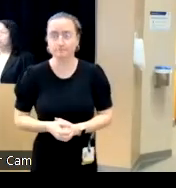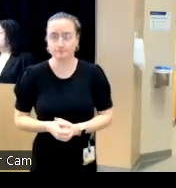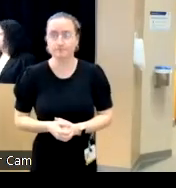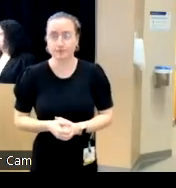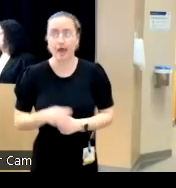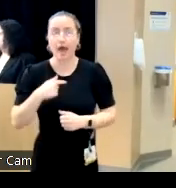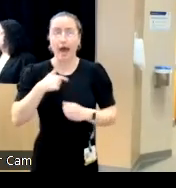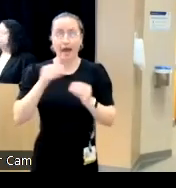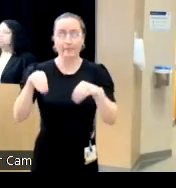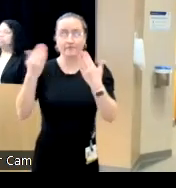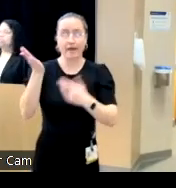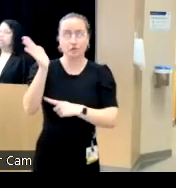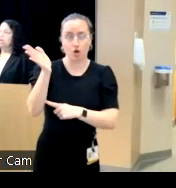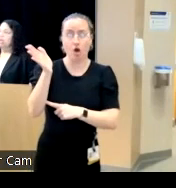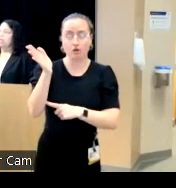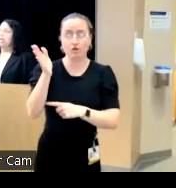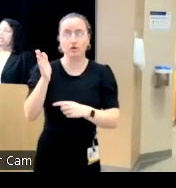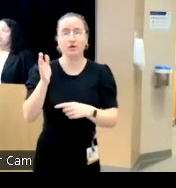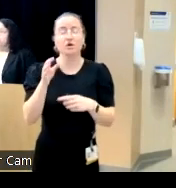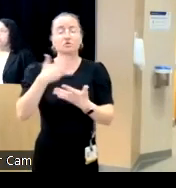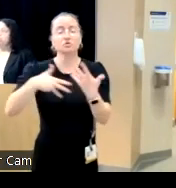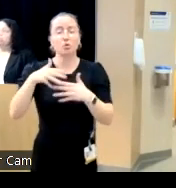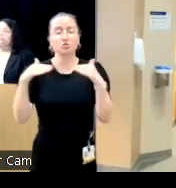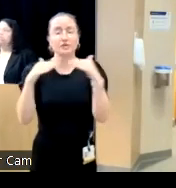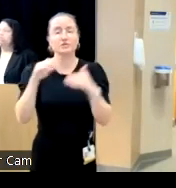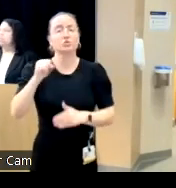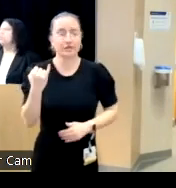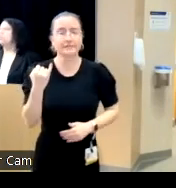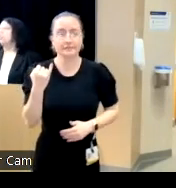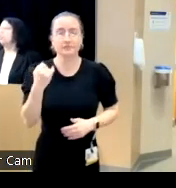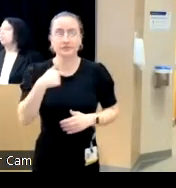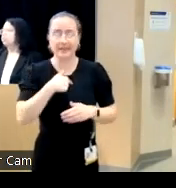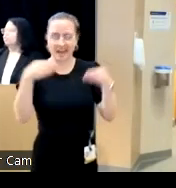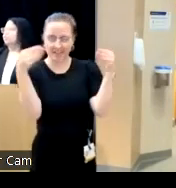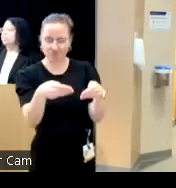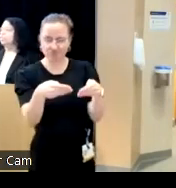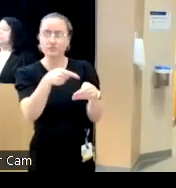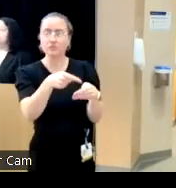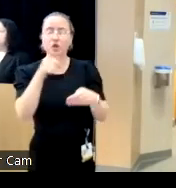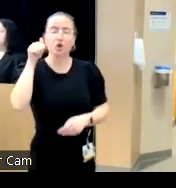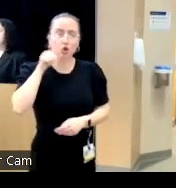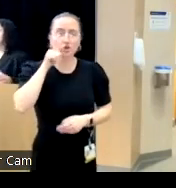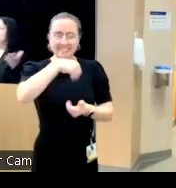about social justice to look at this issue of girls in the juvenile justice system and